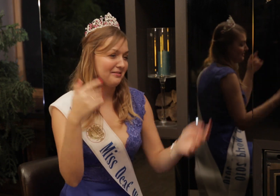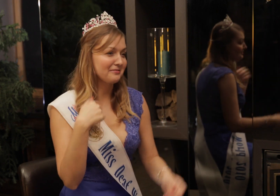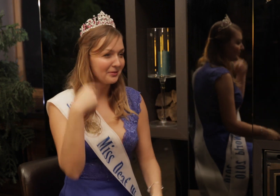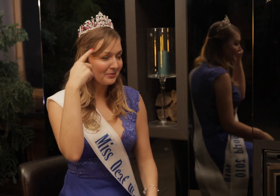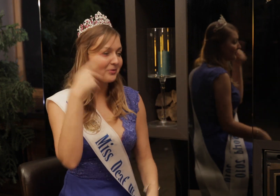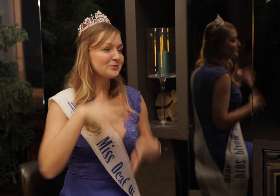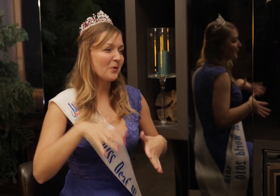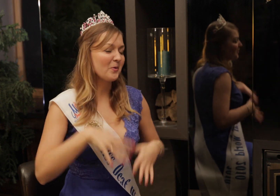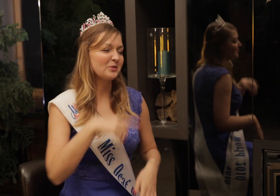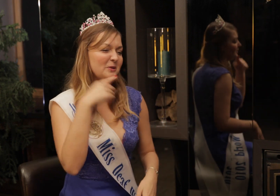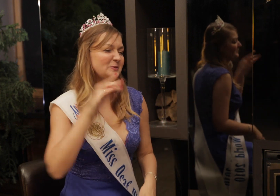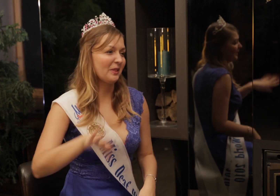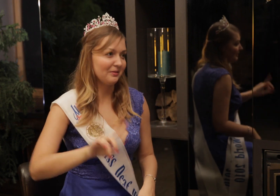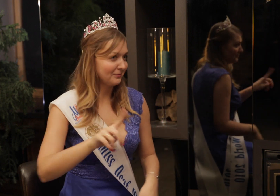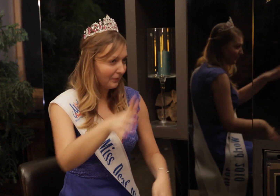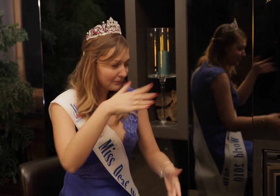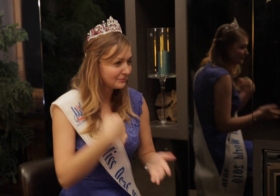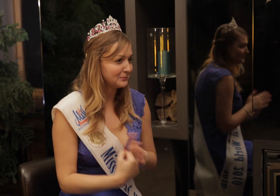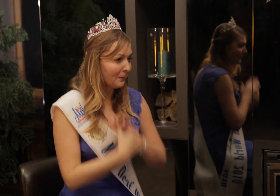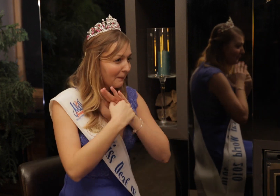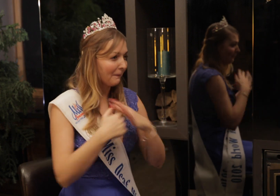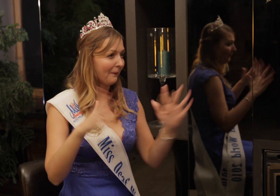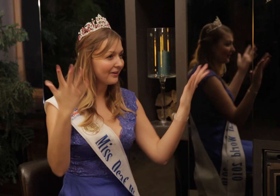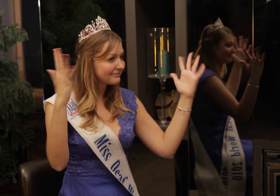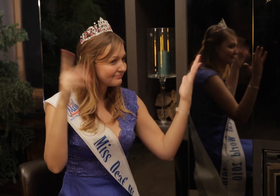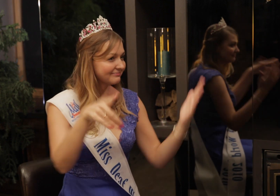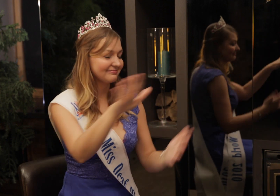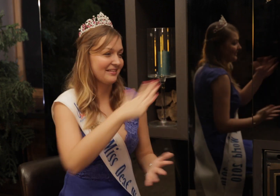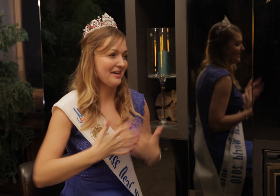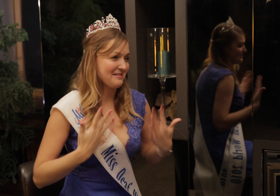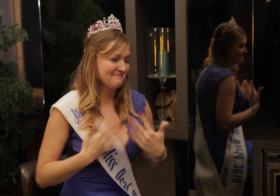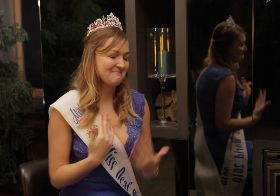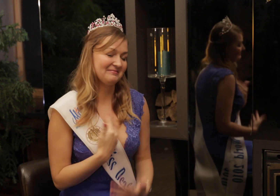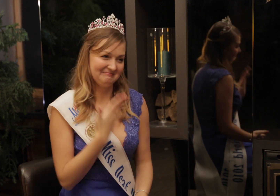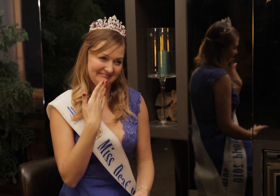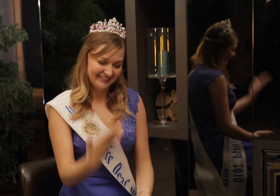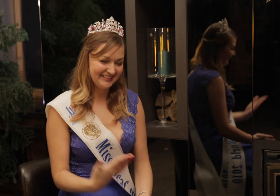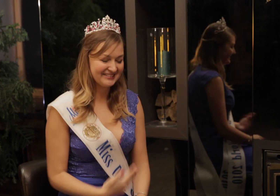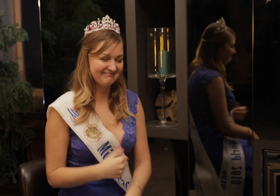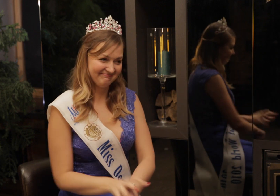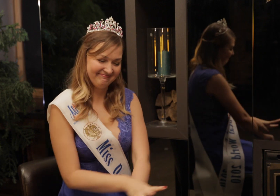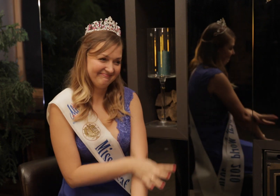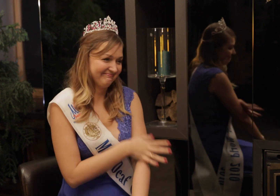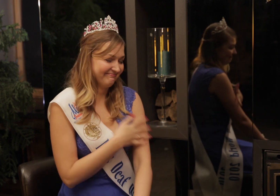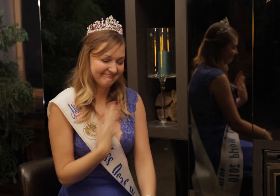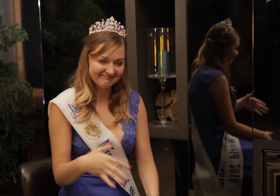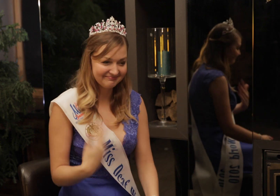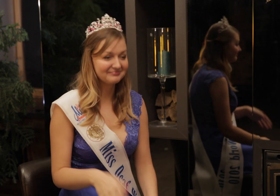I thought the Georgia audience wouldn't want a Russian winner, but their response was amazing. I really appreciated their support.